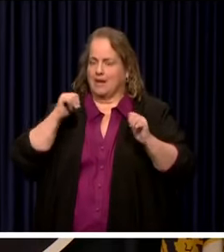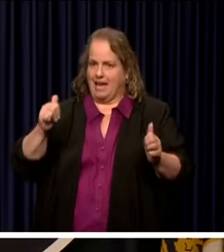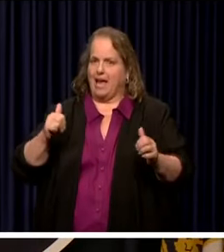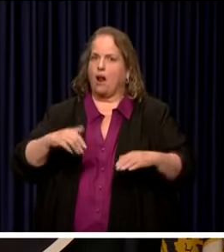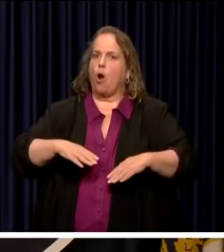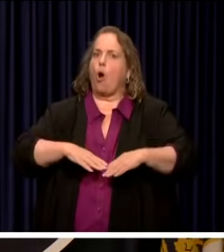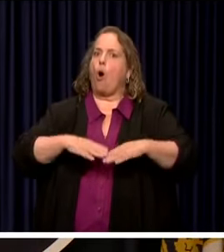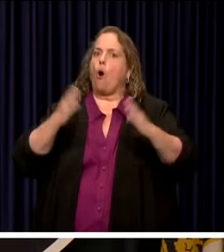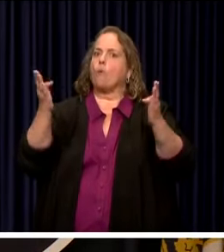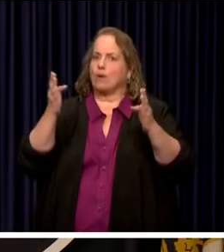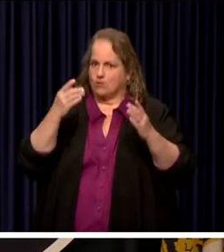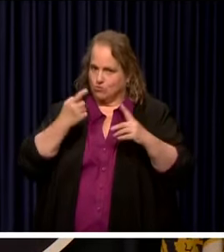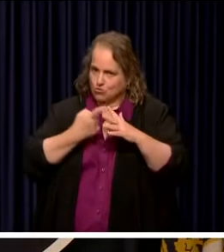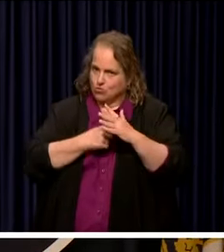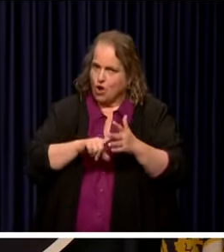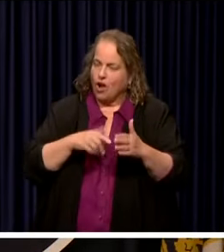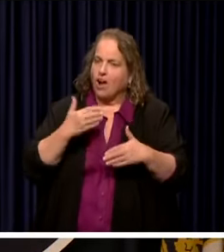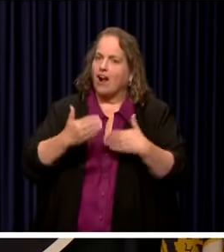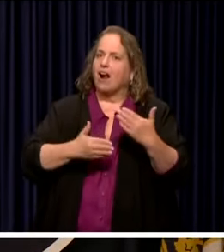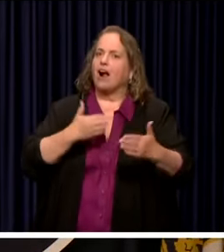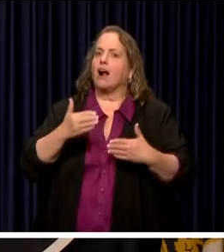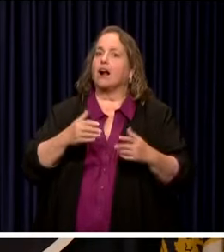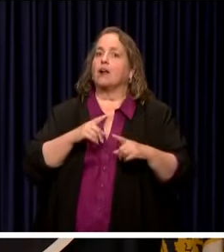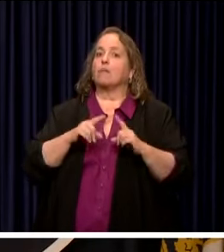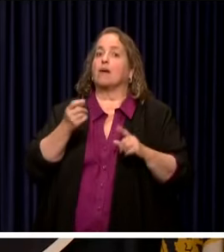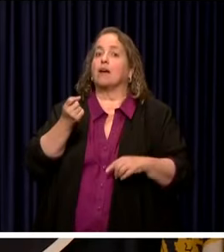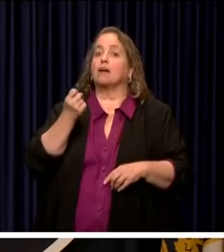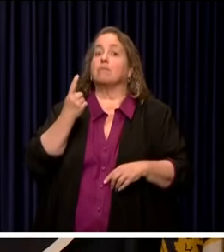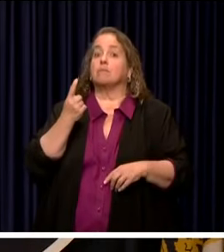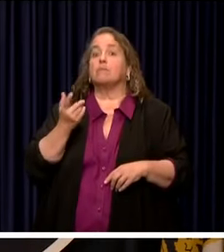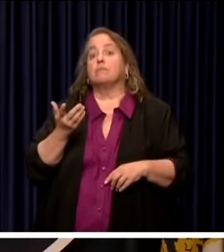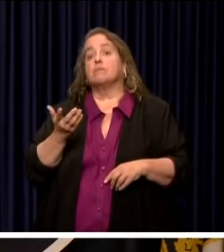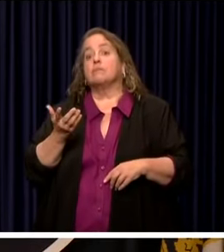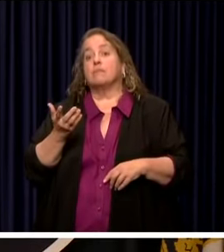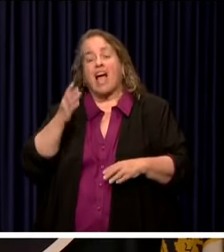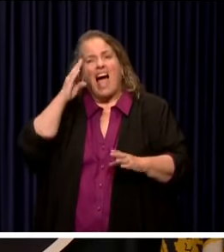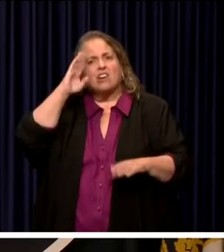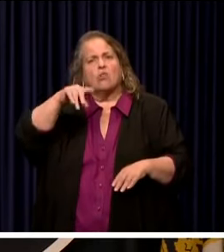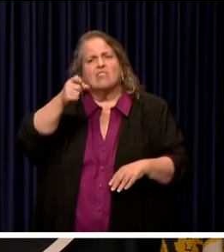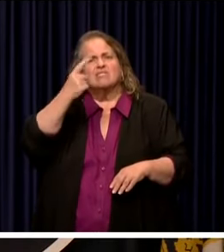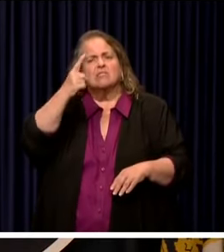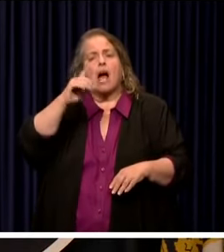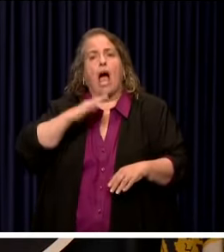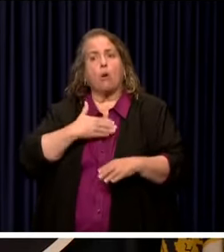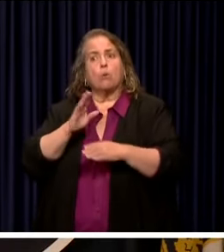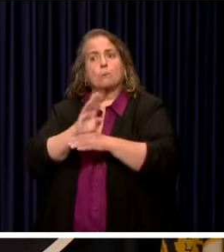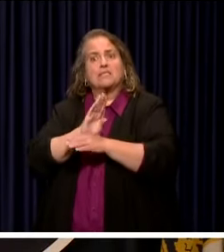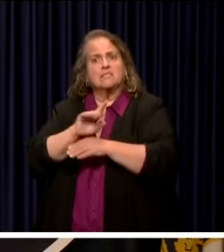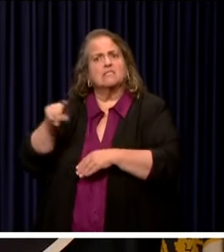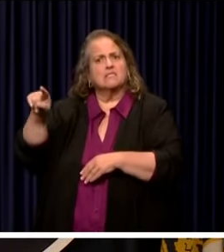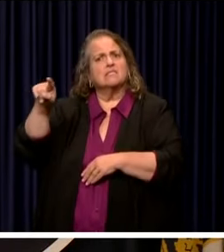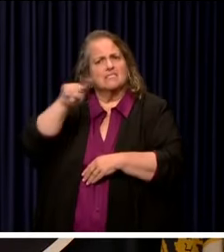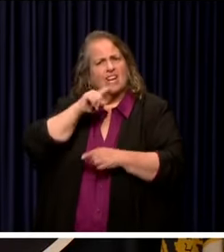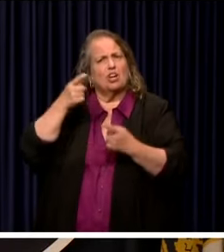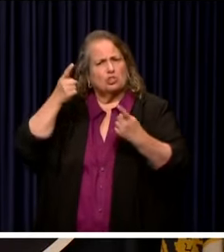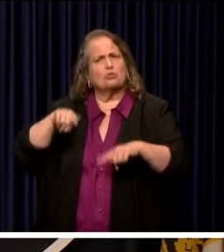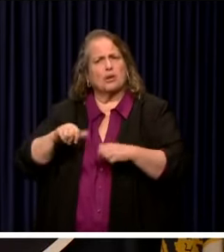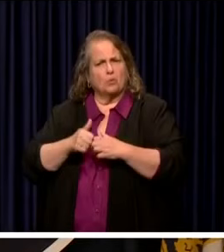EVERY PLAN HAS TO BE REALLY DIFFERENT THAN WHAT REGULAR OPERATIONS LOOKED LIKE BEFORE.